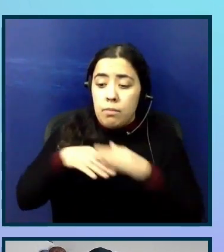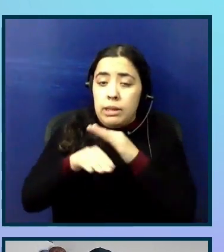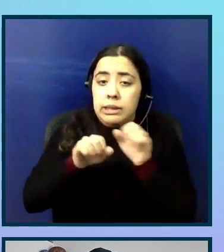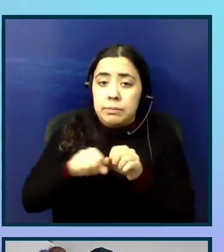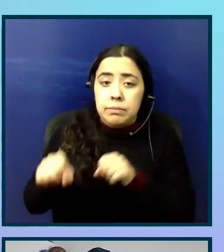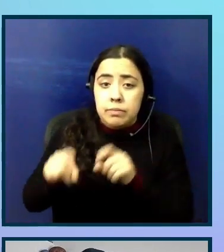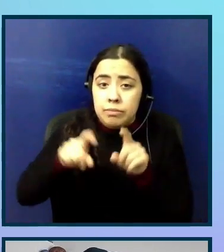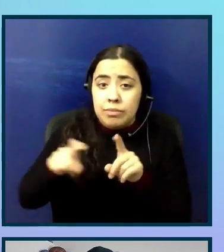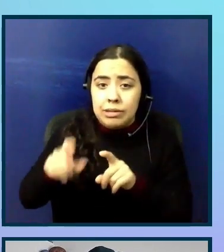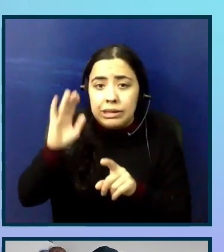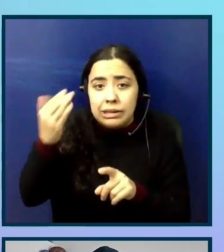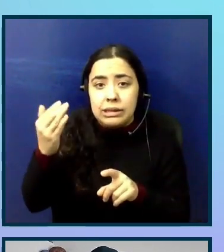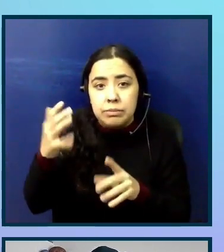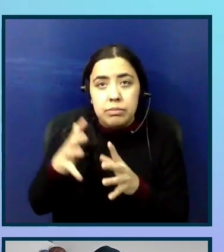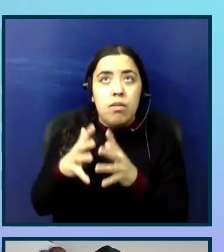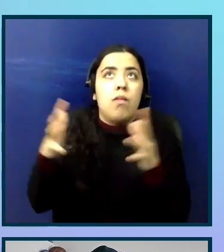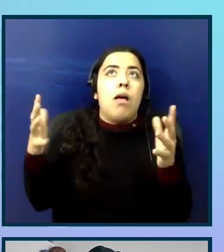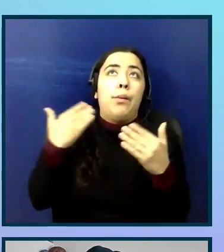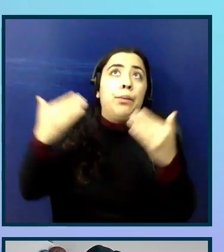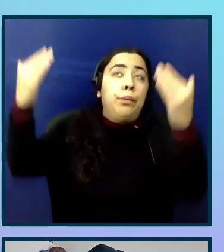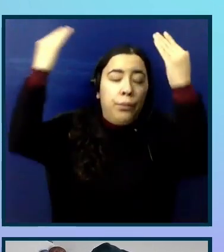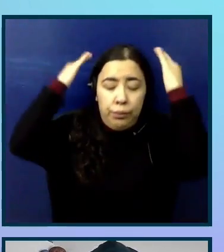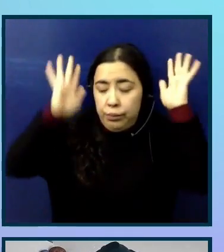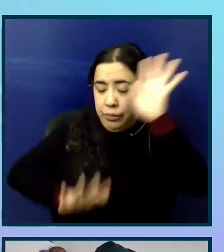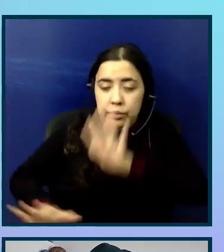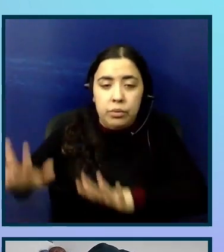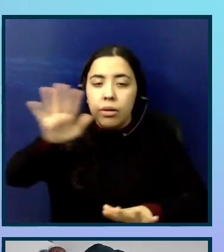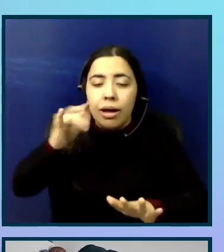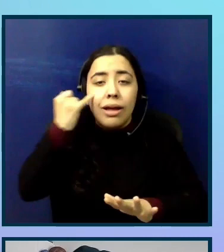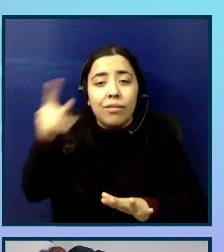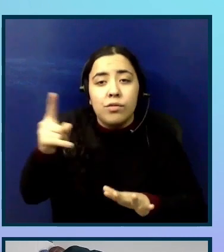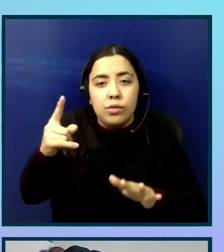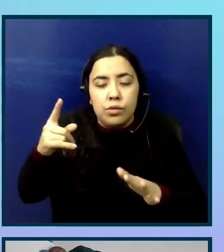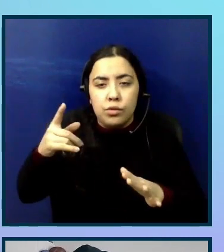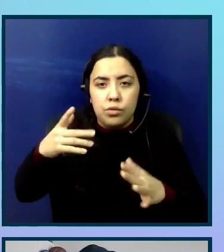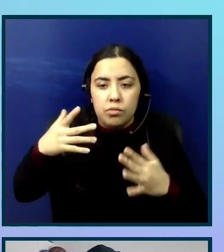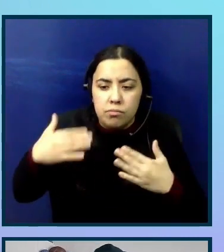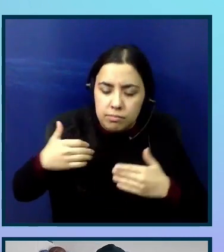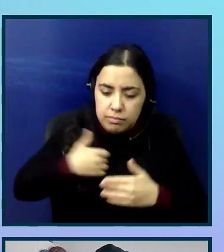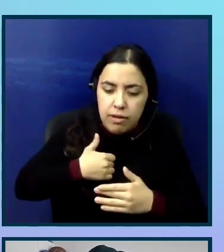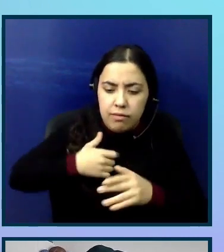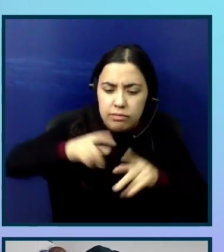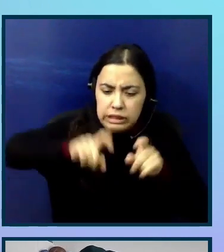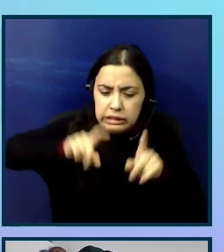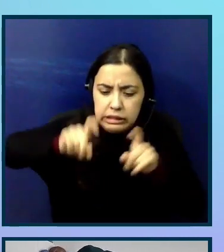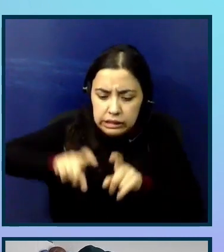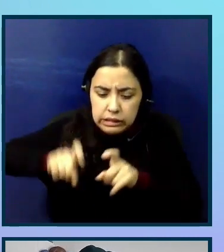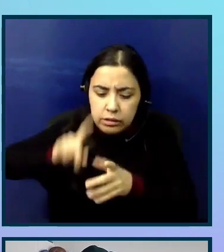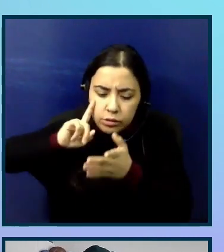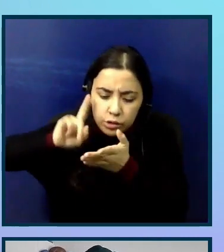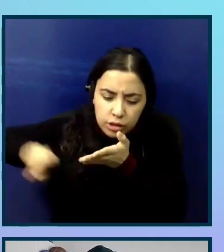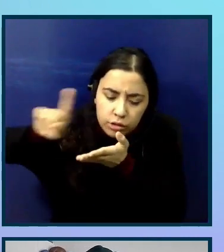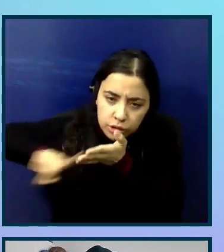Personal experience, anybody who has done manual testing, done that stuff, there's a lot of checks. There's a lot of things you're looking at.